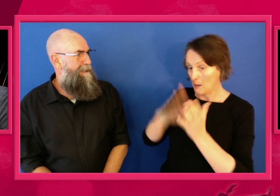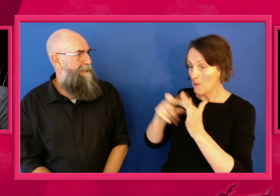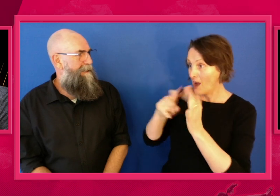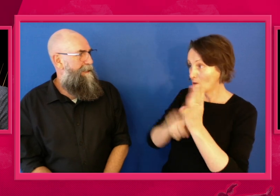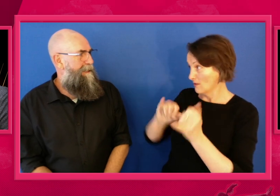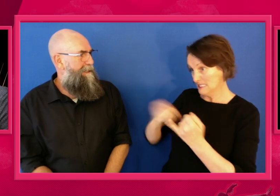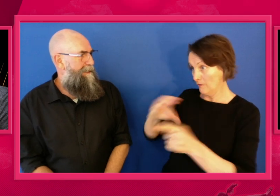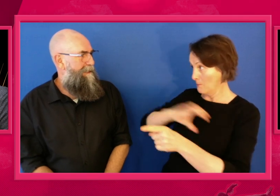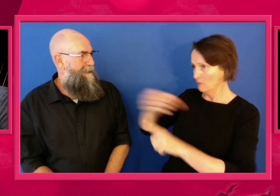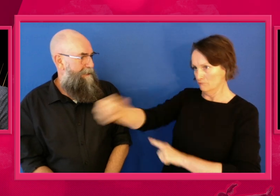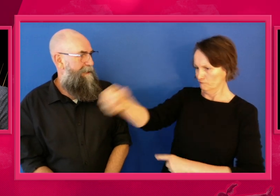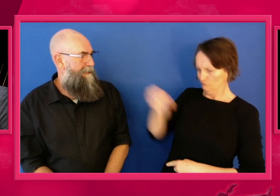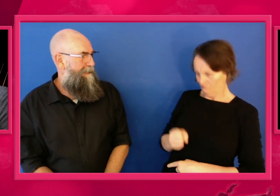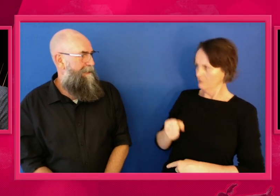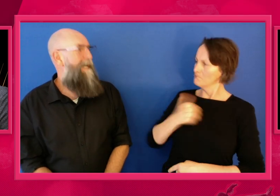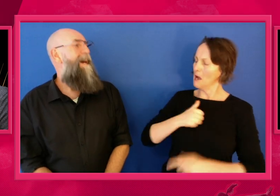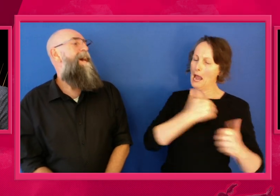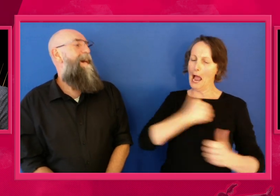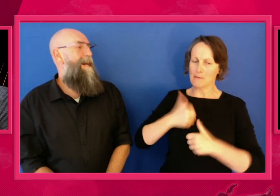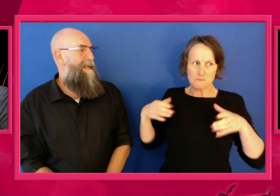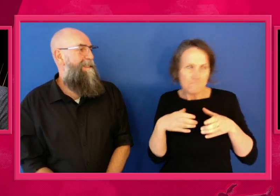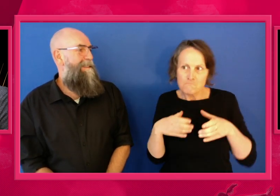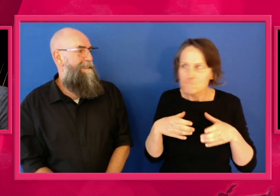Kurt Fearnley: I think, I think that you're in the right place. Like, if I'm going to